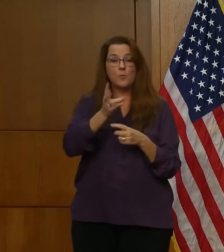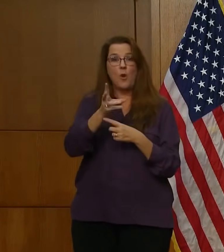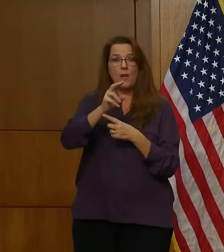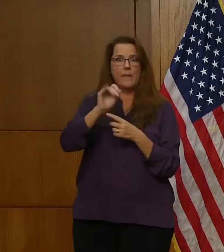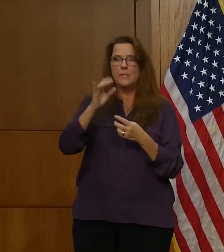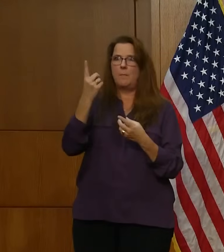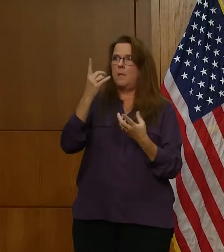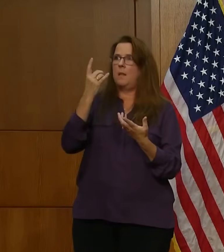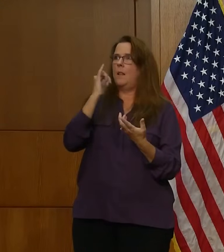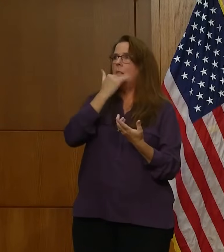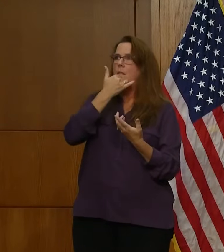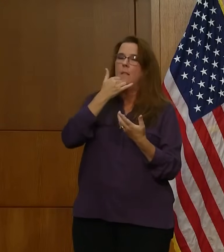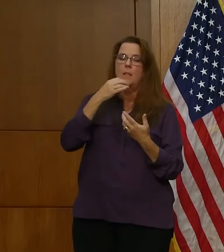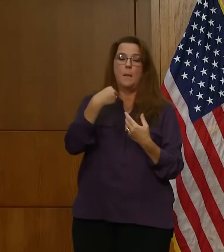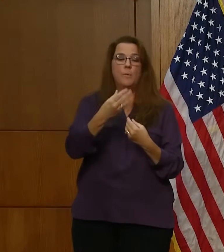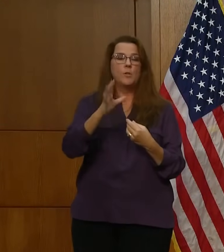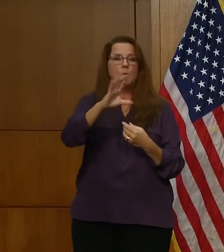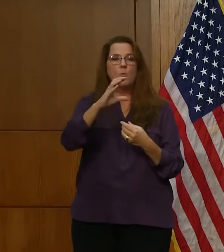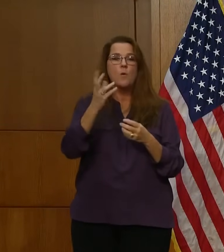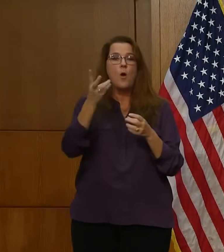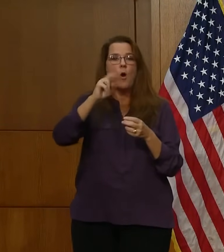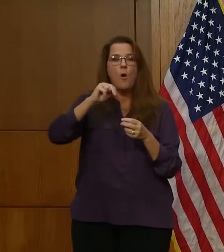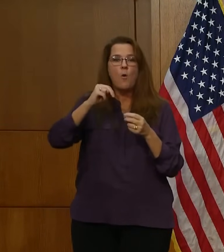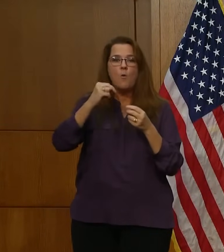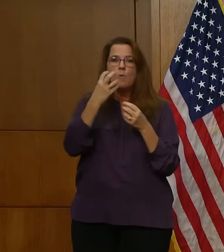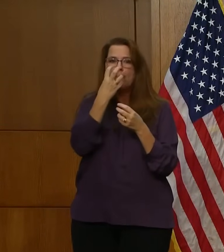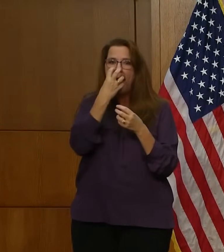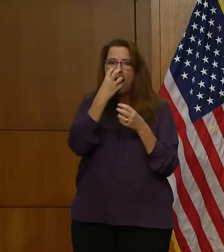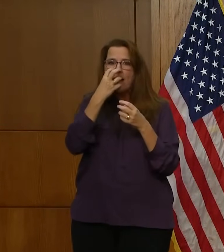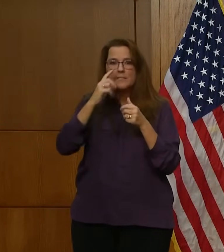AND THEY TELL YOU THAT IF SOMETHING GOES WRONG TO PUT ON